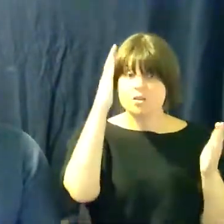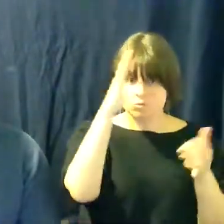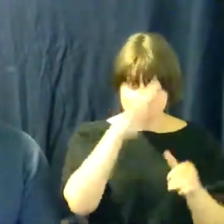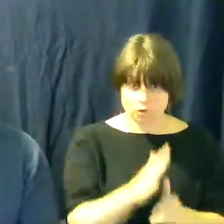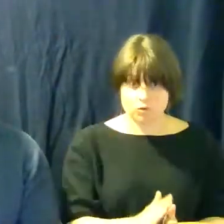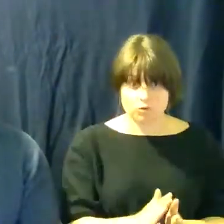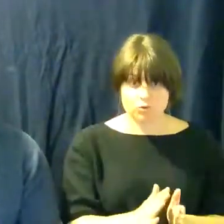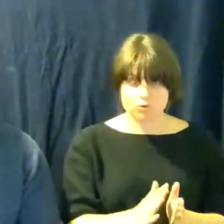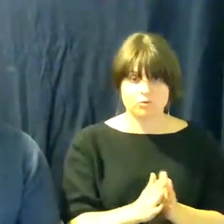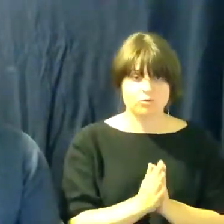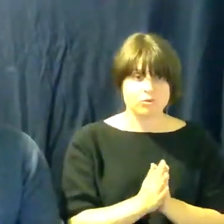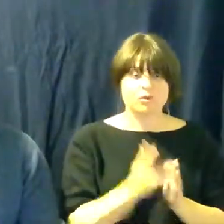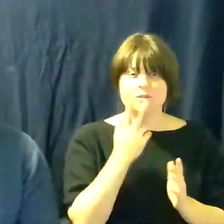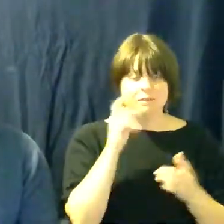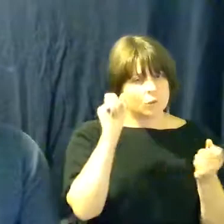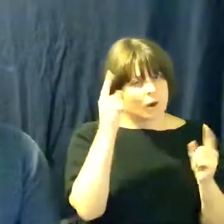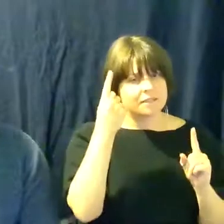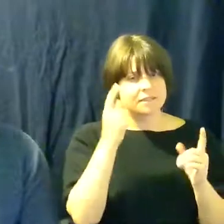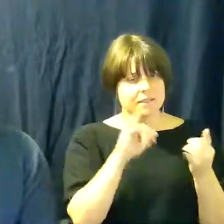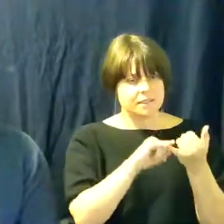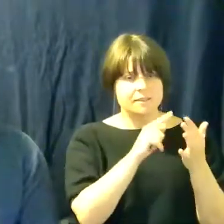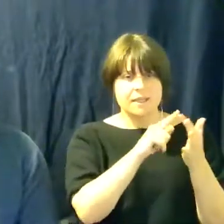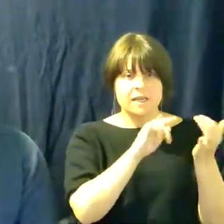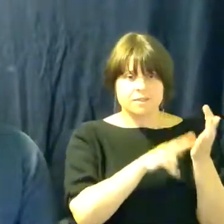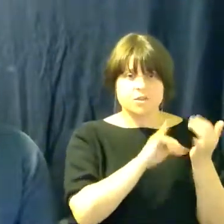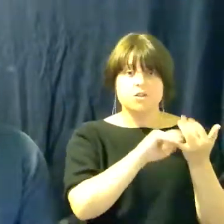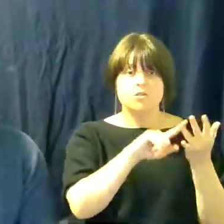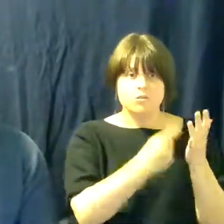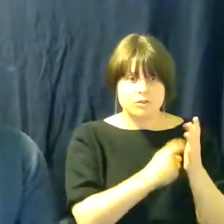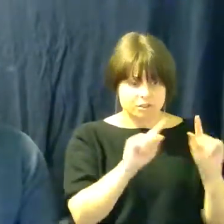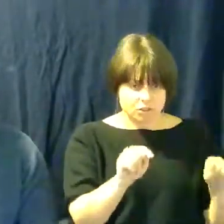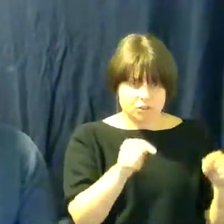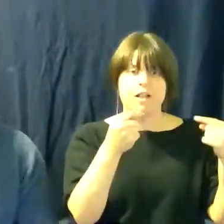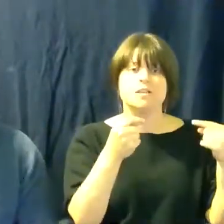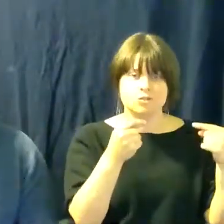, independenc depression and